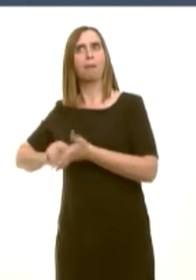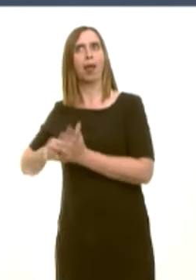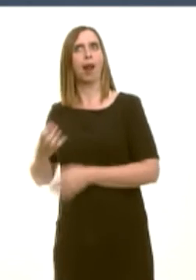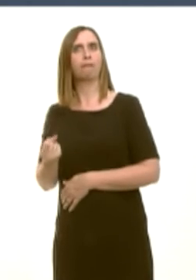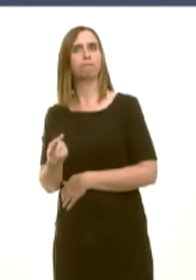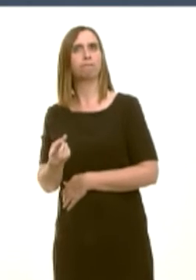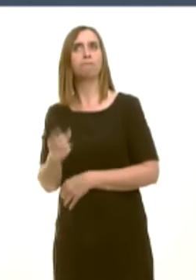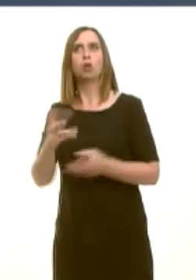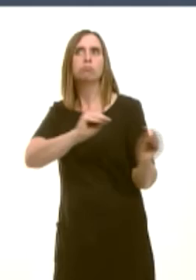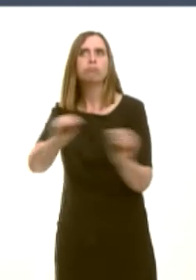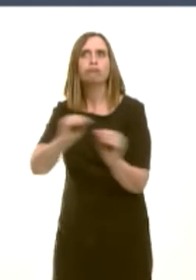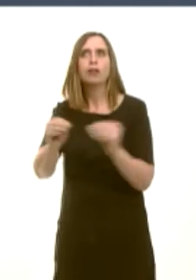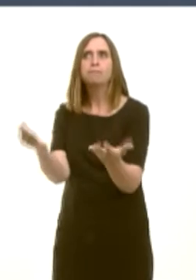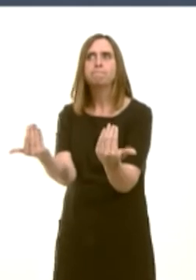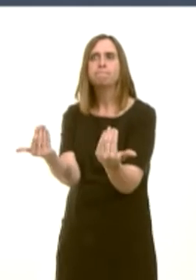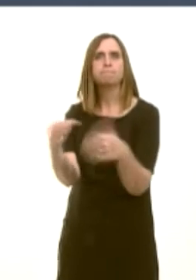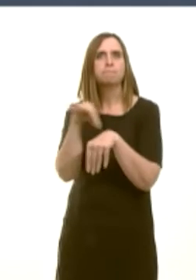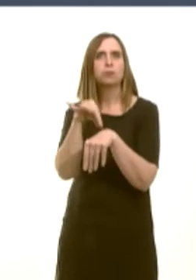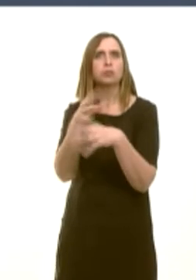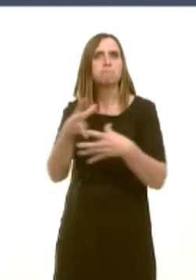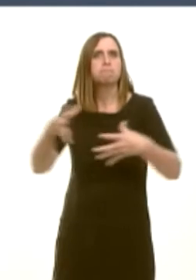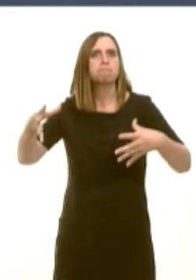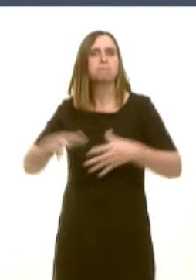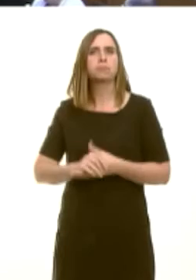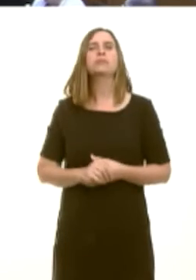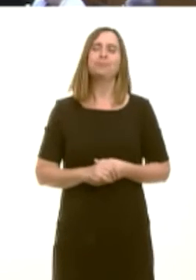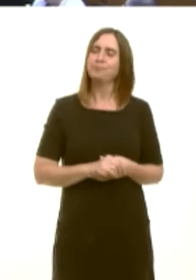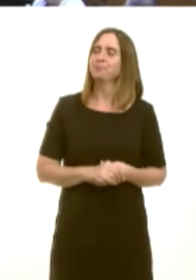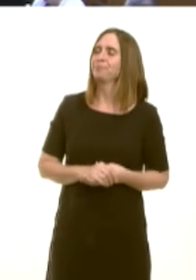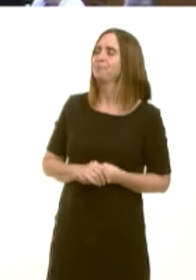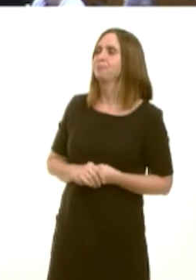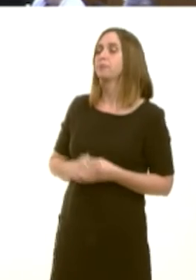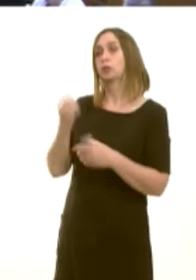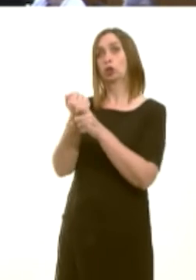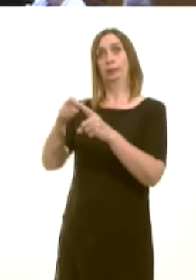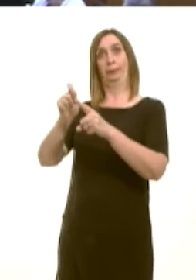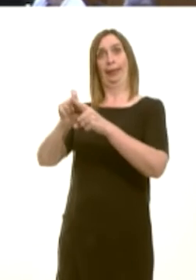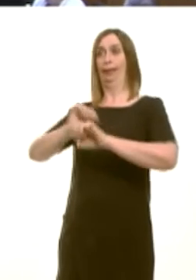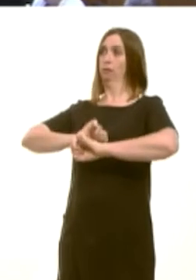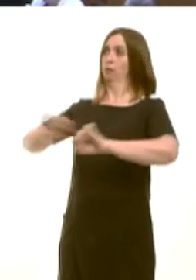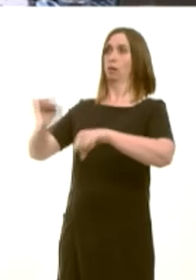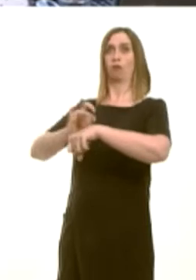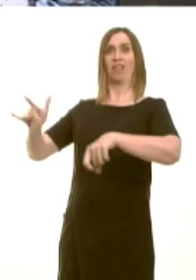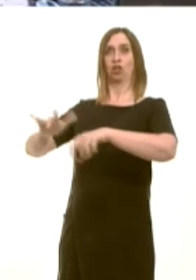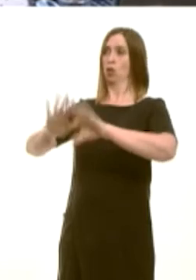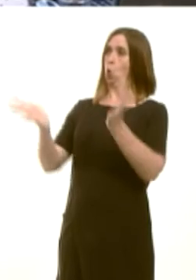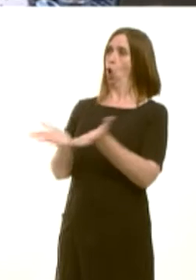Carwyn Jones: Yes, we do. I think the nature of general practice is changing. We have to understand that the vast majority of general practice is delivered by people who are, in